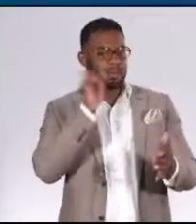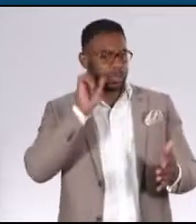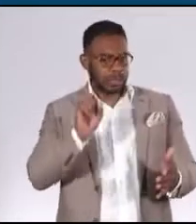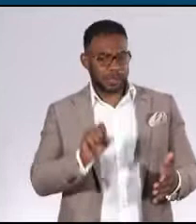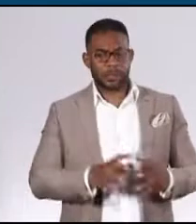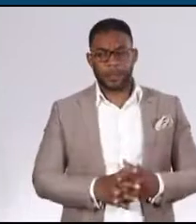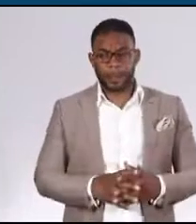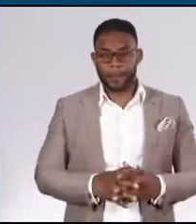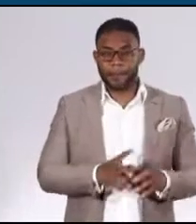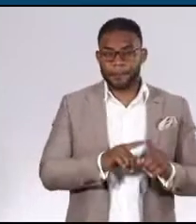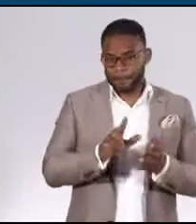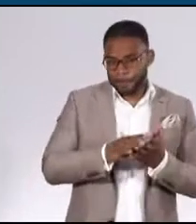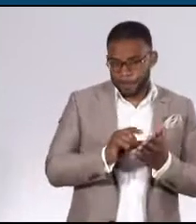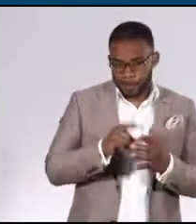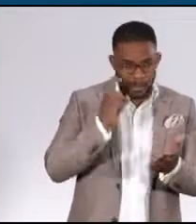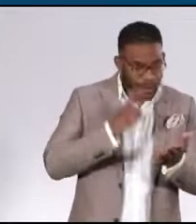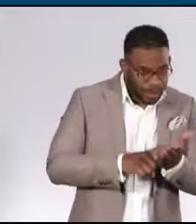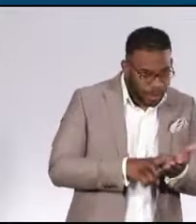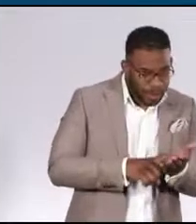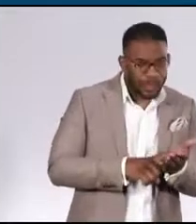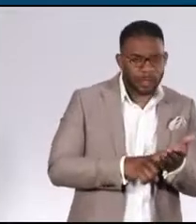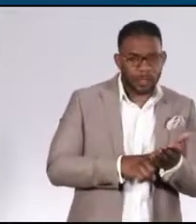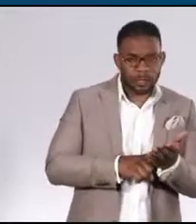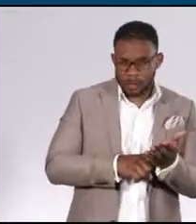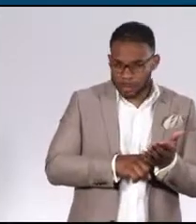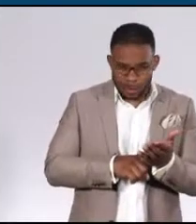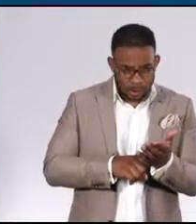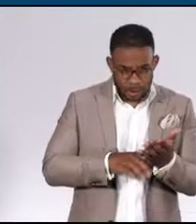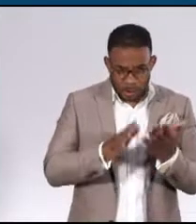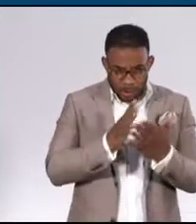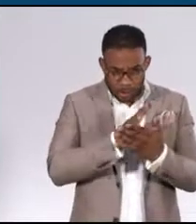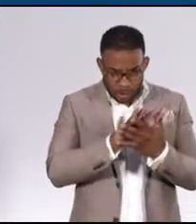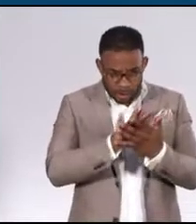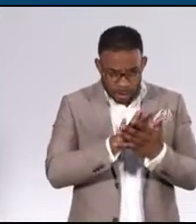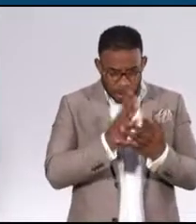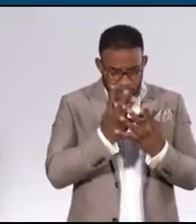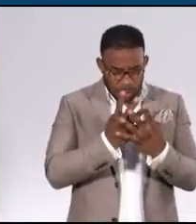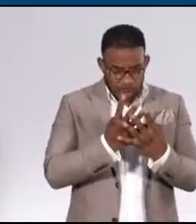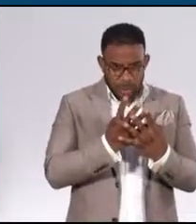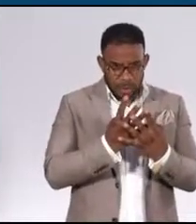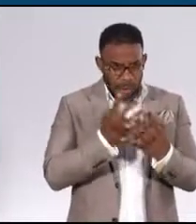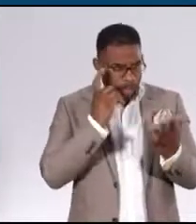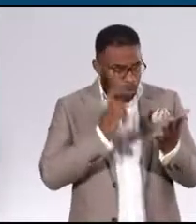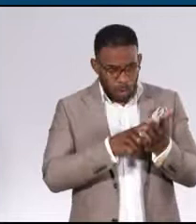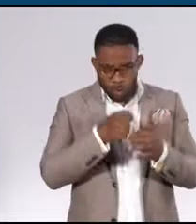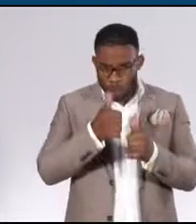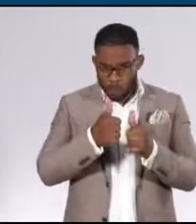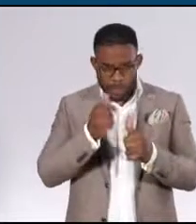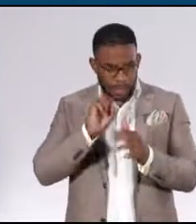As you learn to, the text sounds you learn to discriminate different sounds that then allows for recognition of what a sound means.